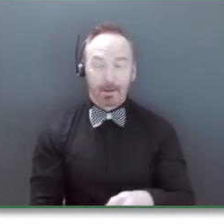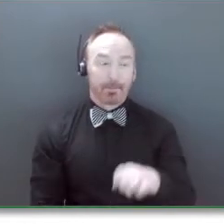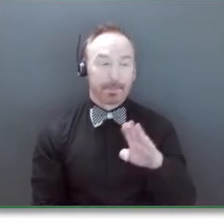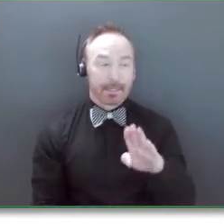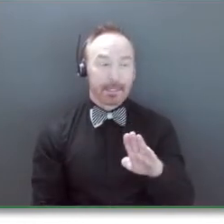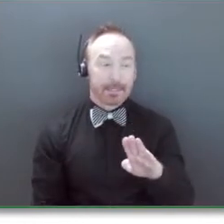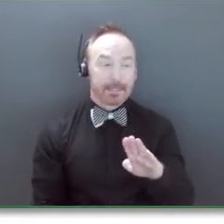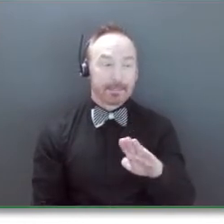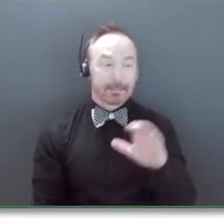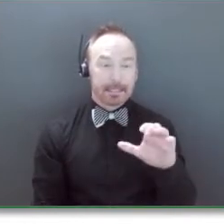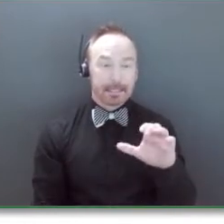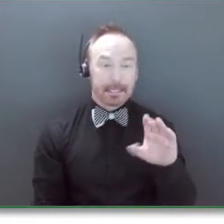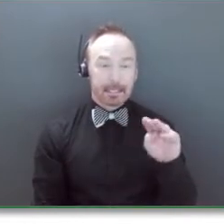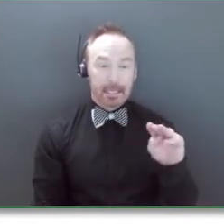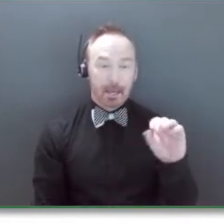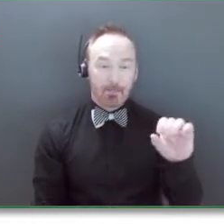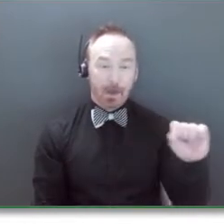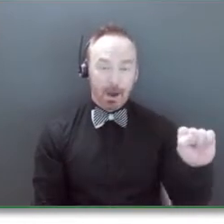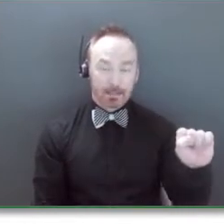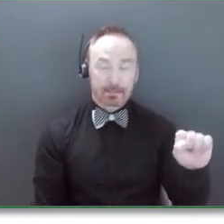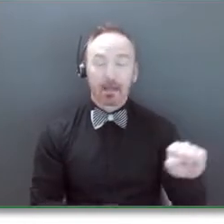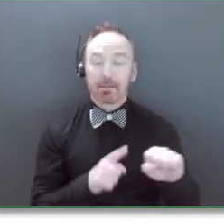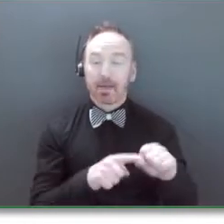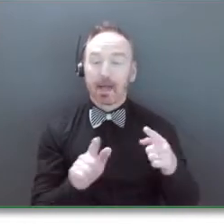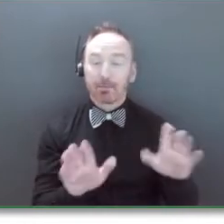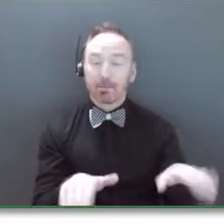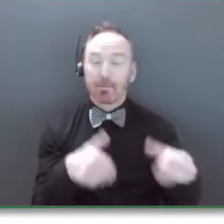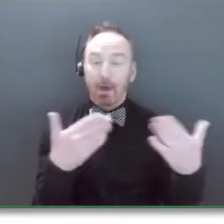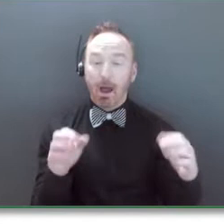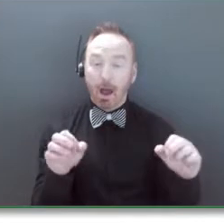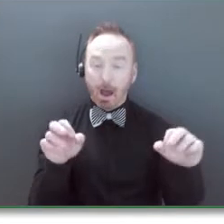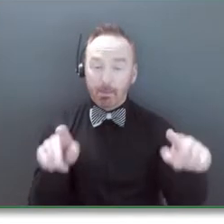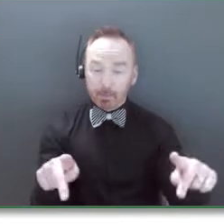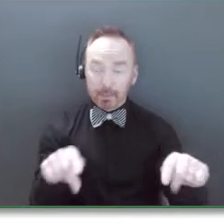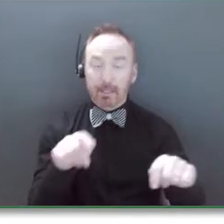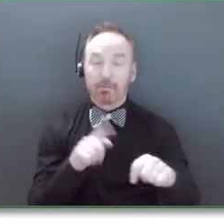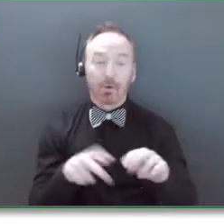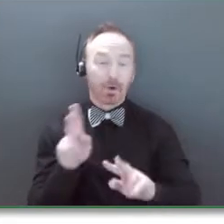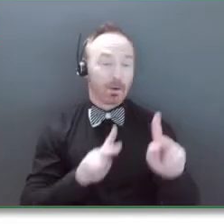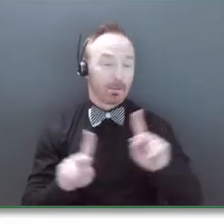for people with mobile mobility challenges to be active and pursue